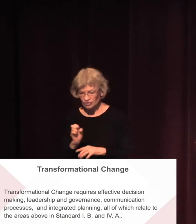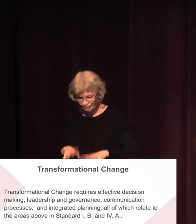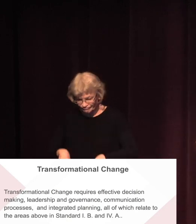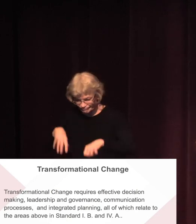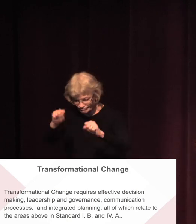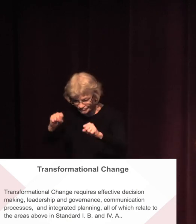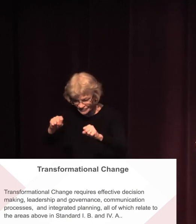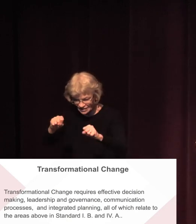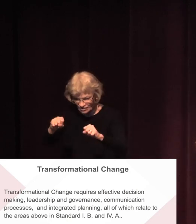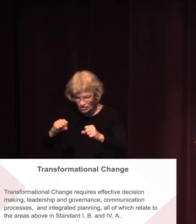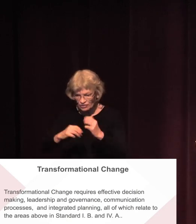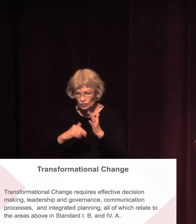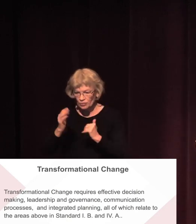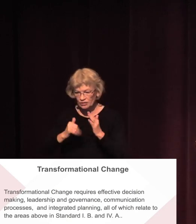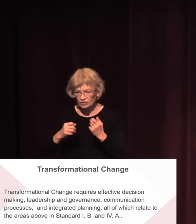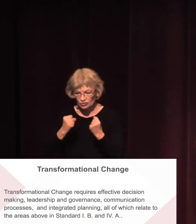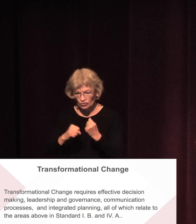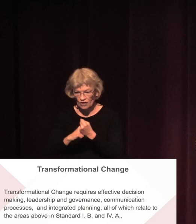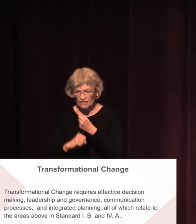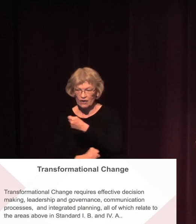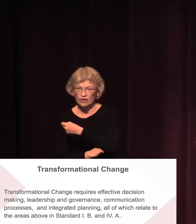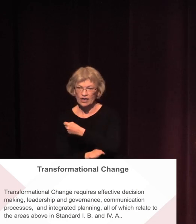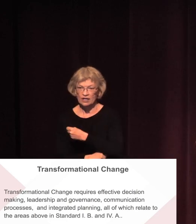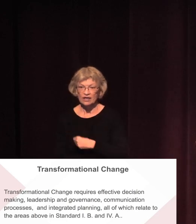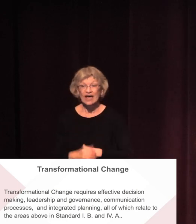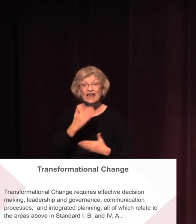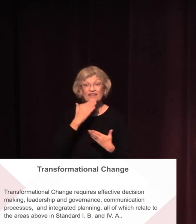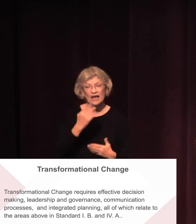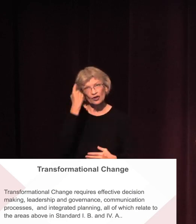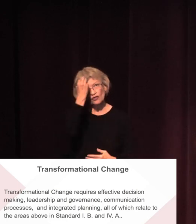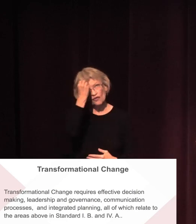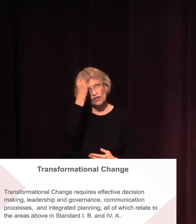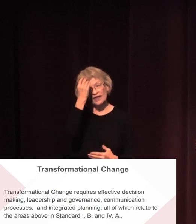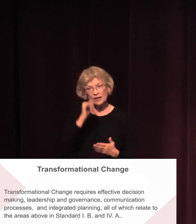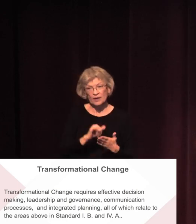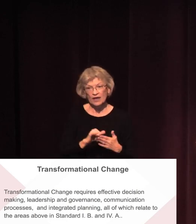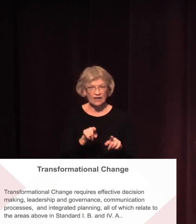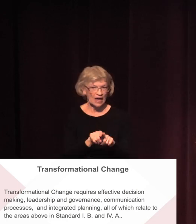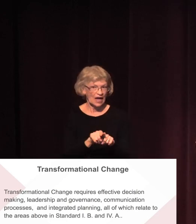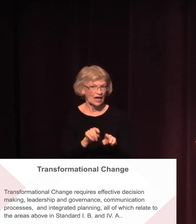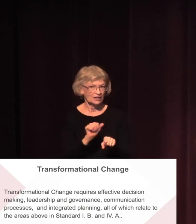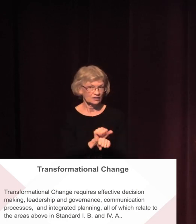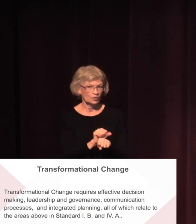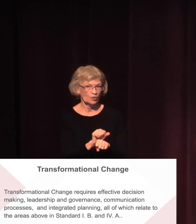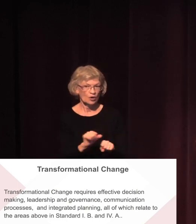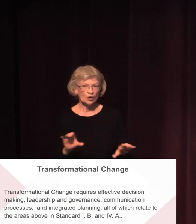relationship work in the work that we do together to re-embrace a strong foundation can help to do that.